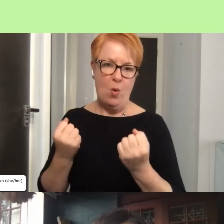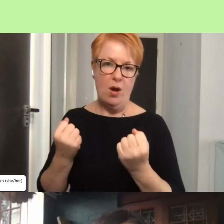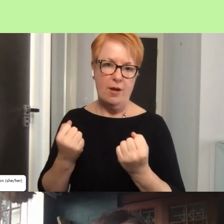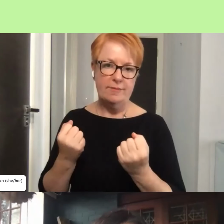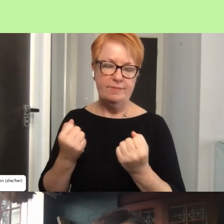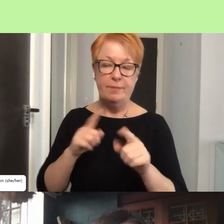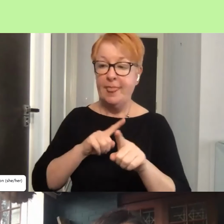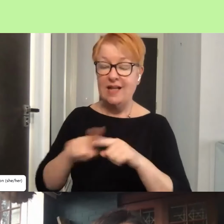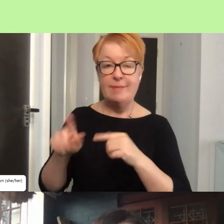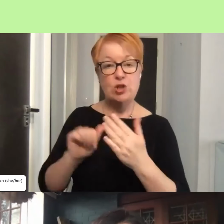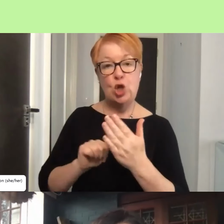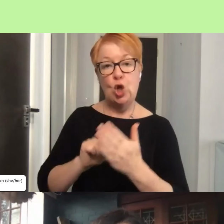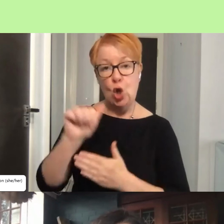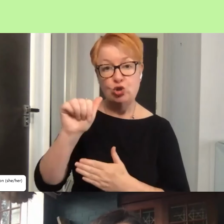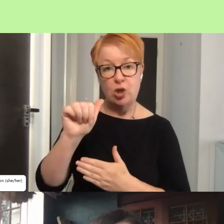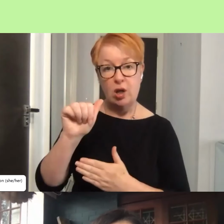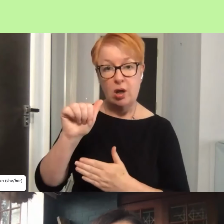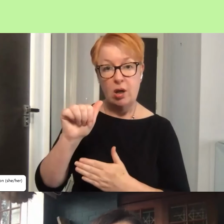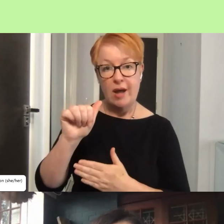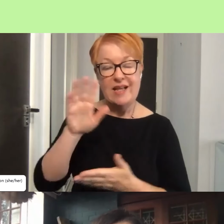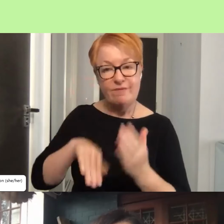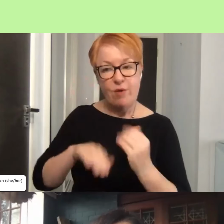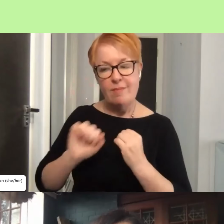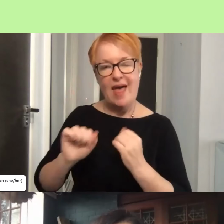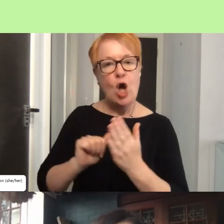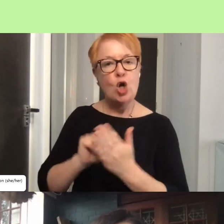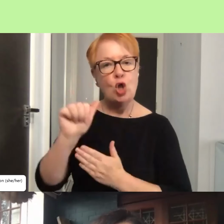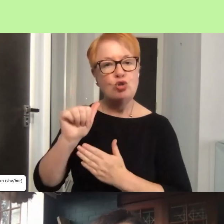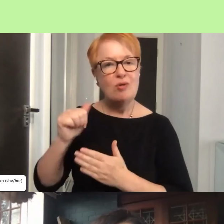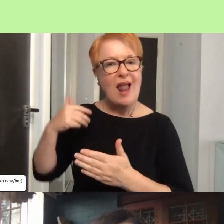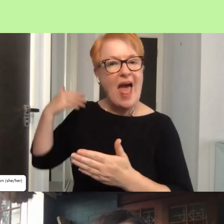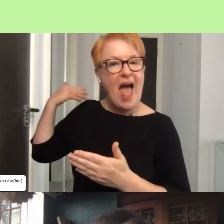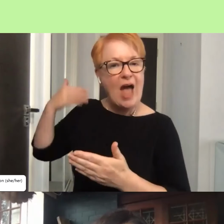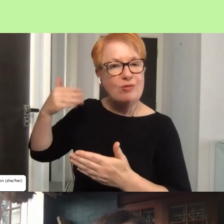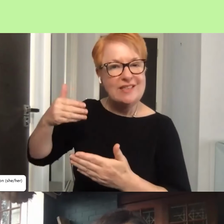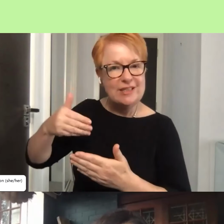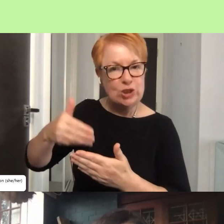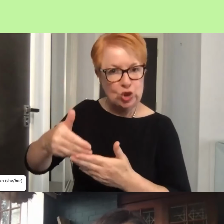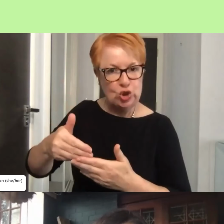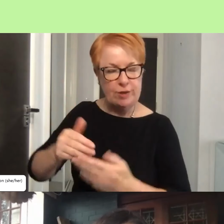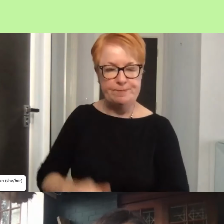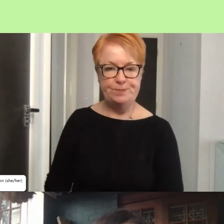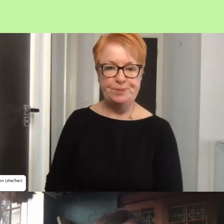power come from culture/cultural heritage, and culture/cultural heritage, is commonly